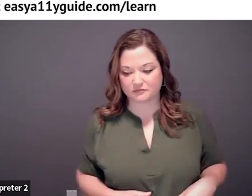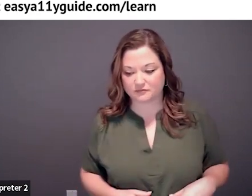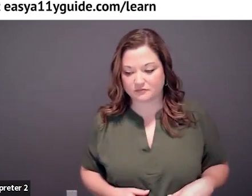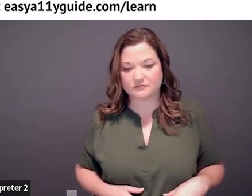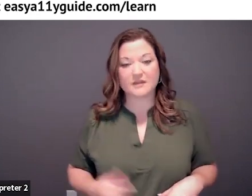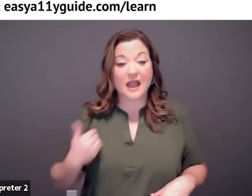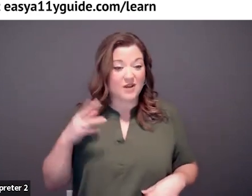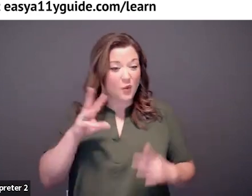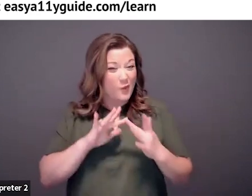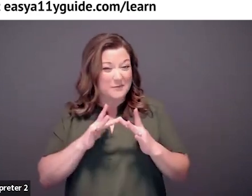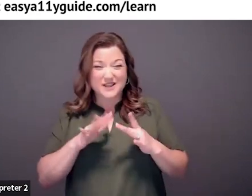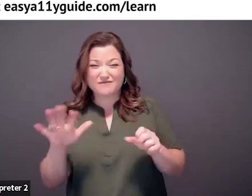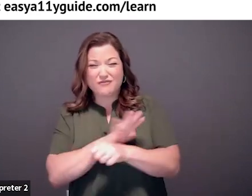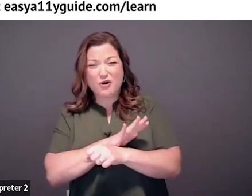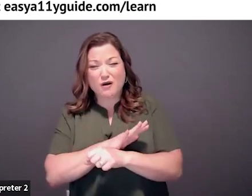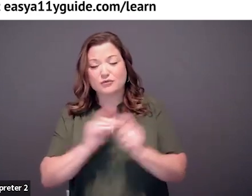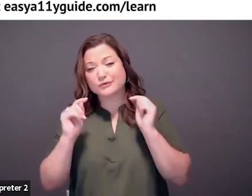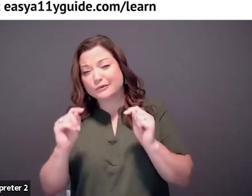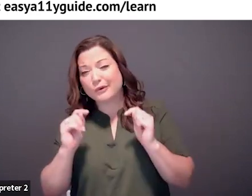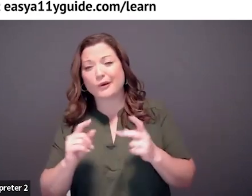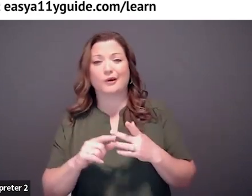with tutorials, guides, tools, and services.